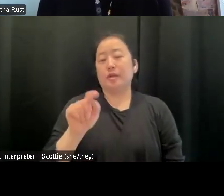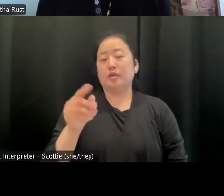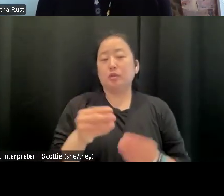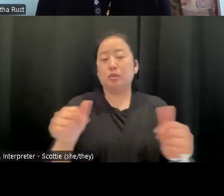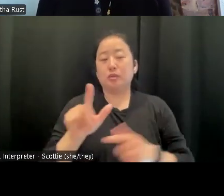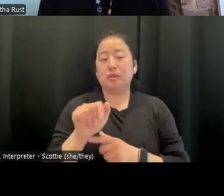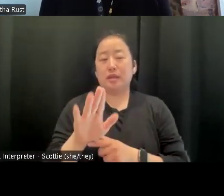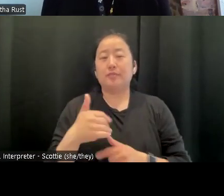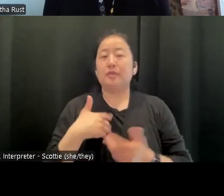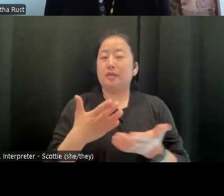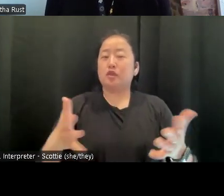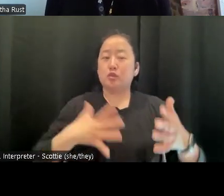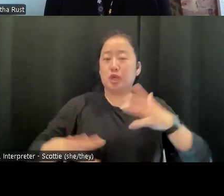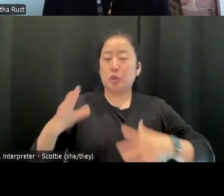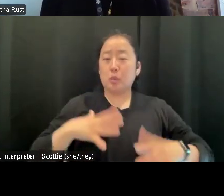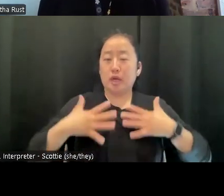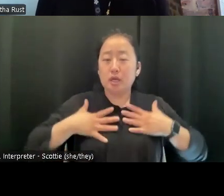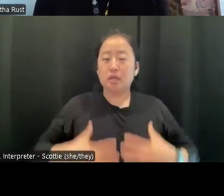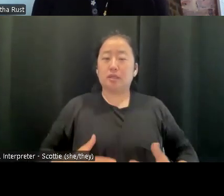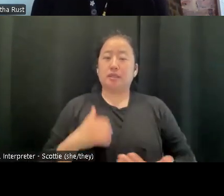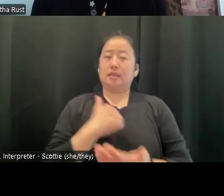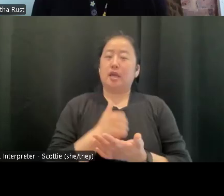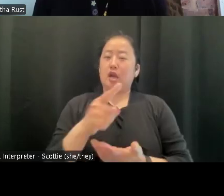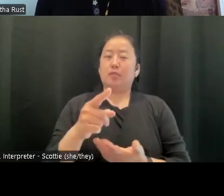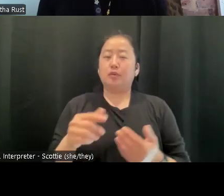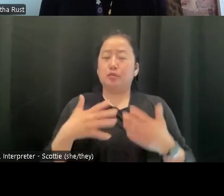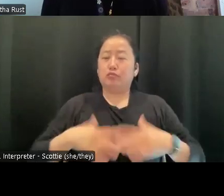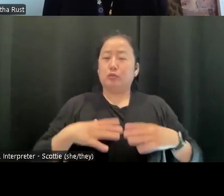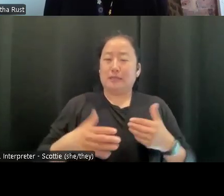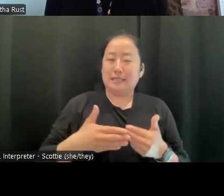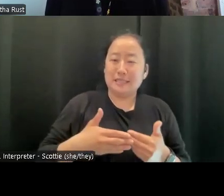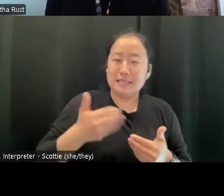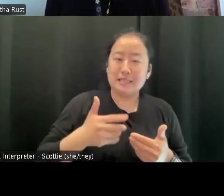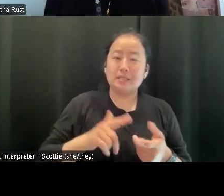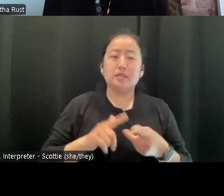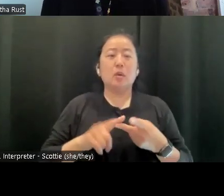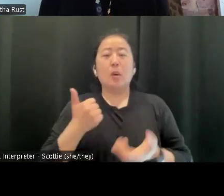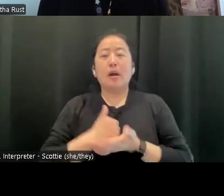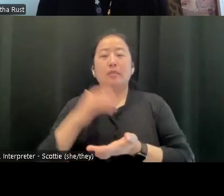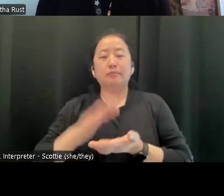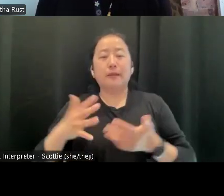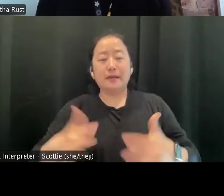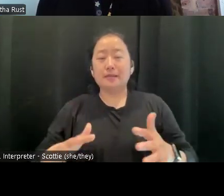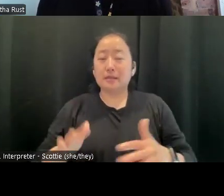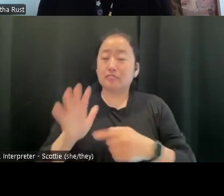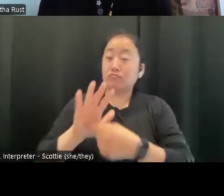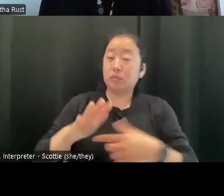can wear that can assist in making dressing easier and reducing anxiety, such as weighted vests.